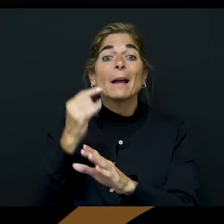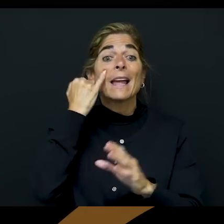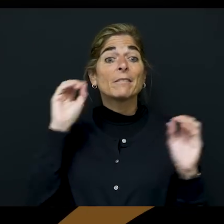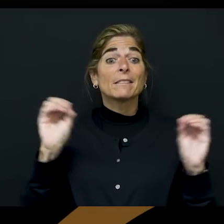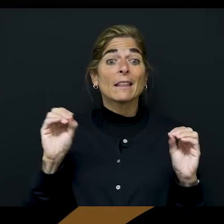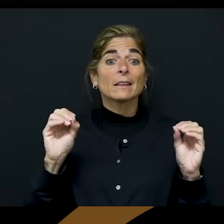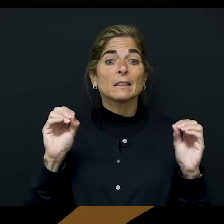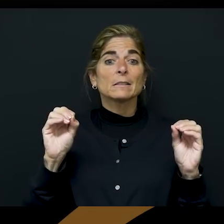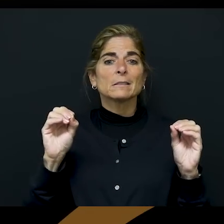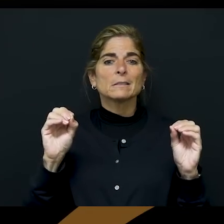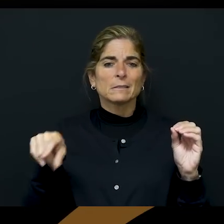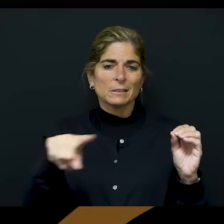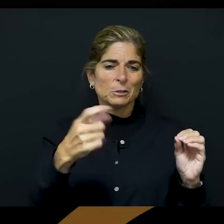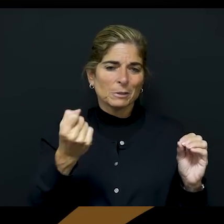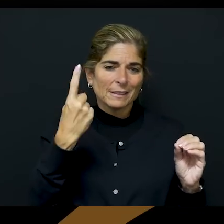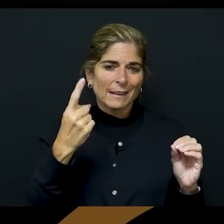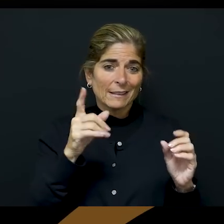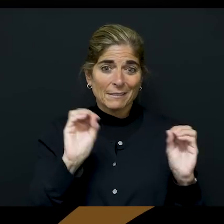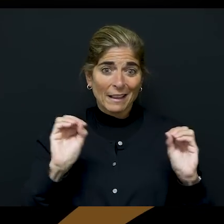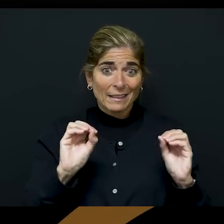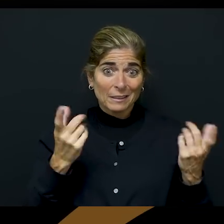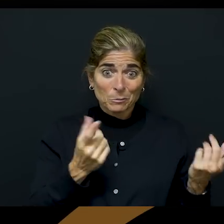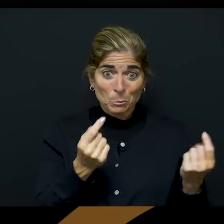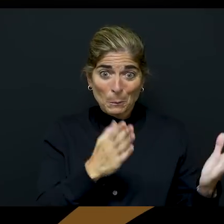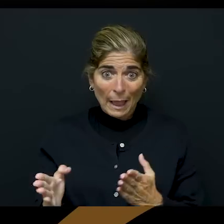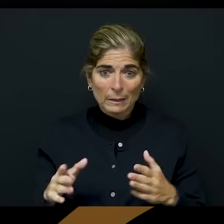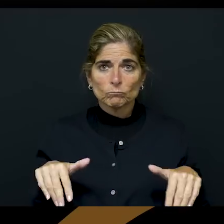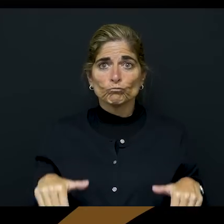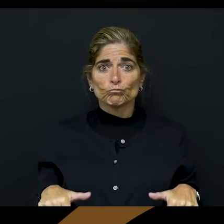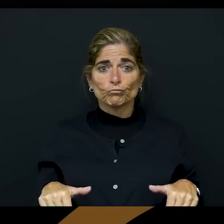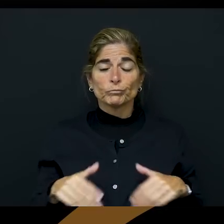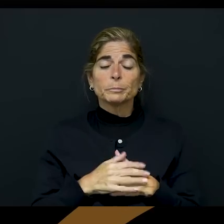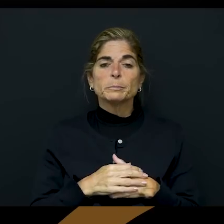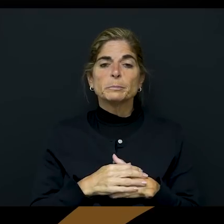They went to a lecture, I went to a lecture. But when they didn't go to a lecture, you get the drift.